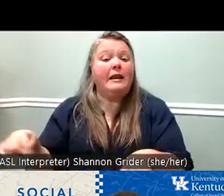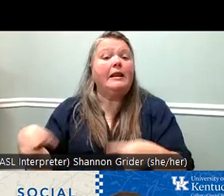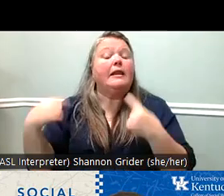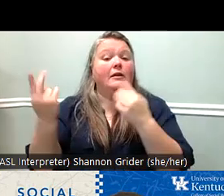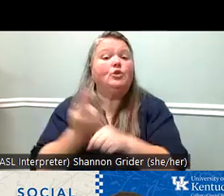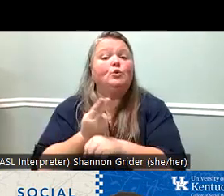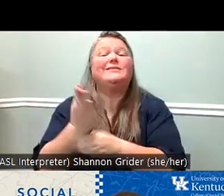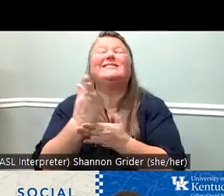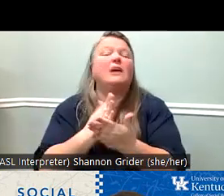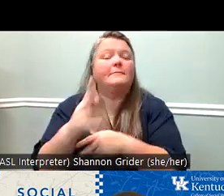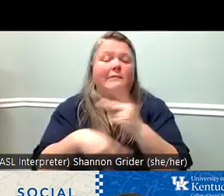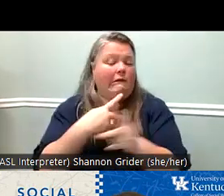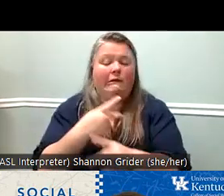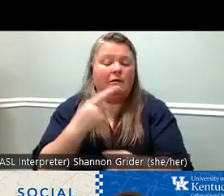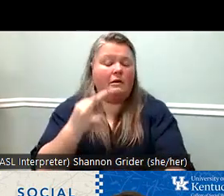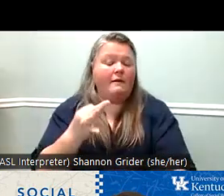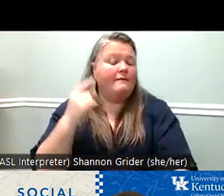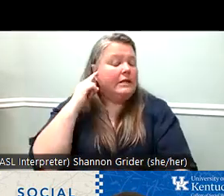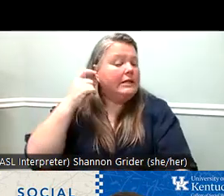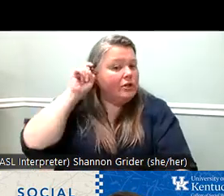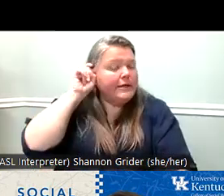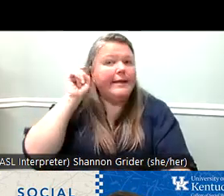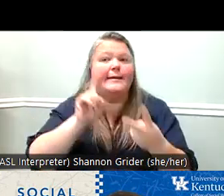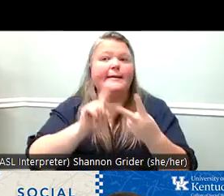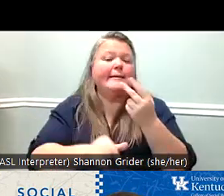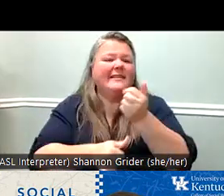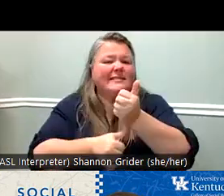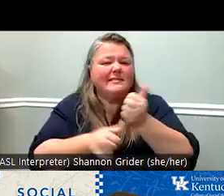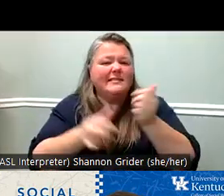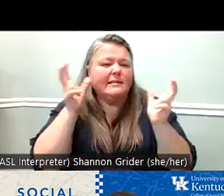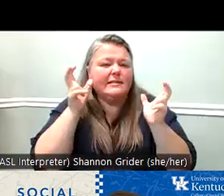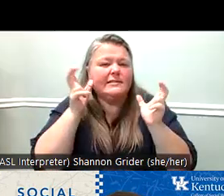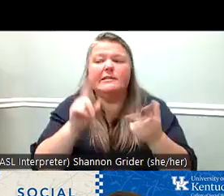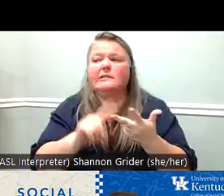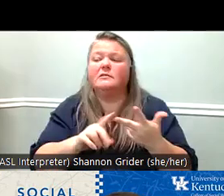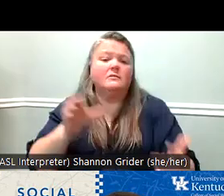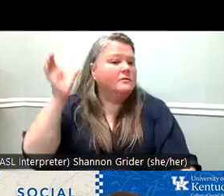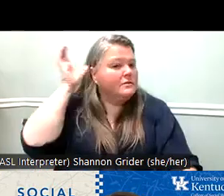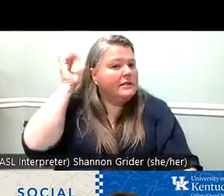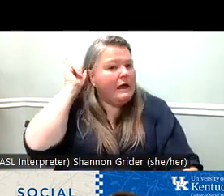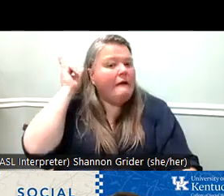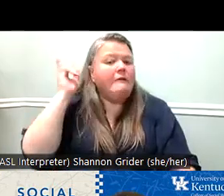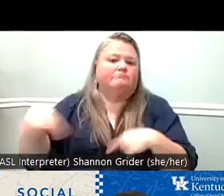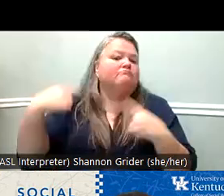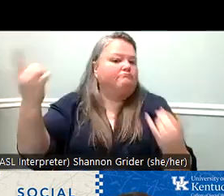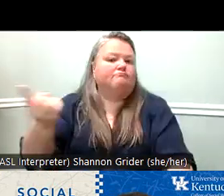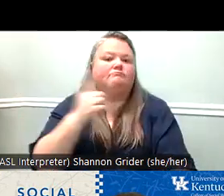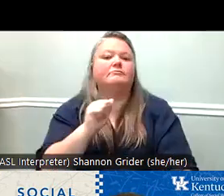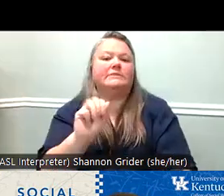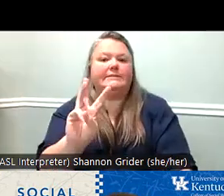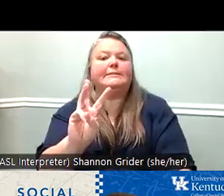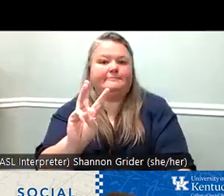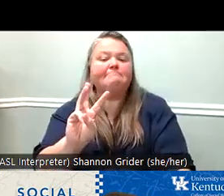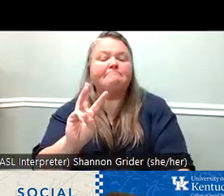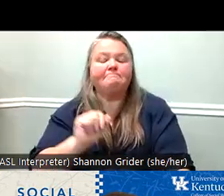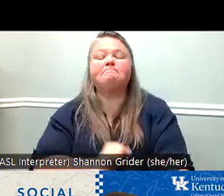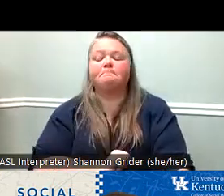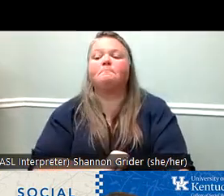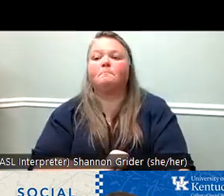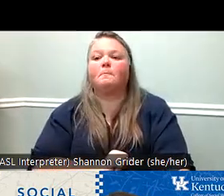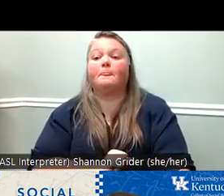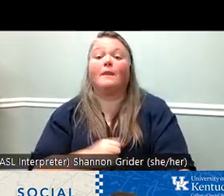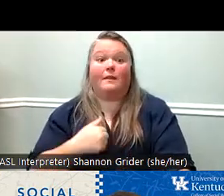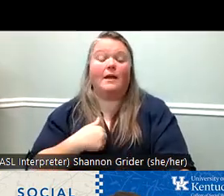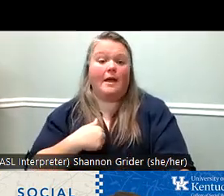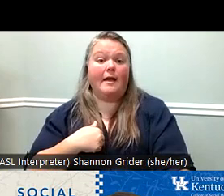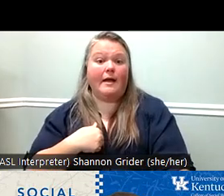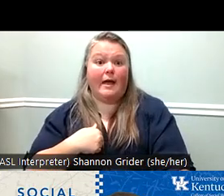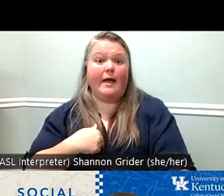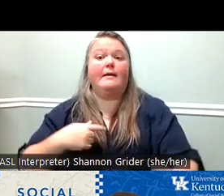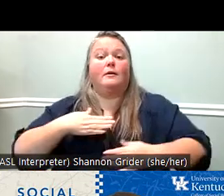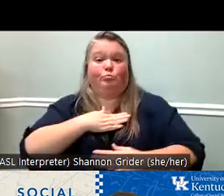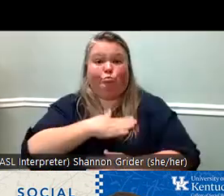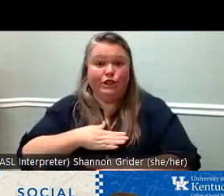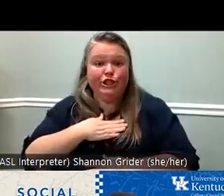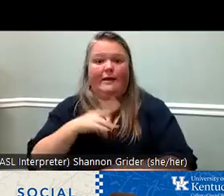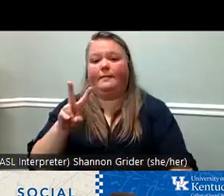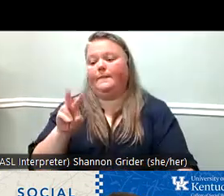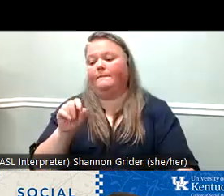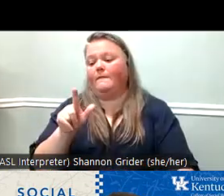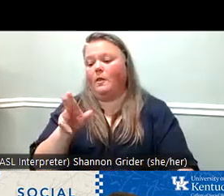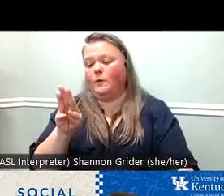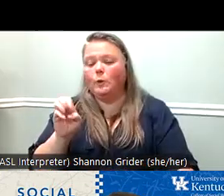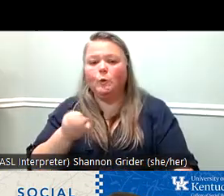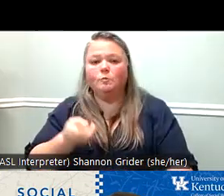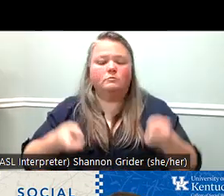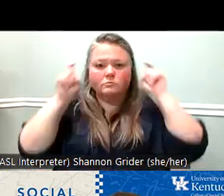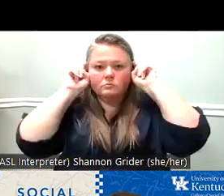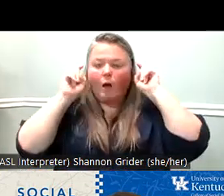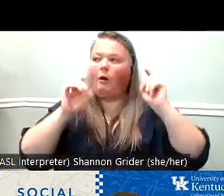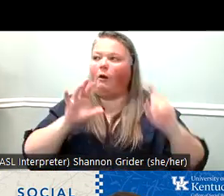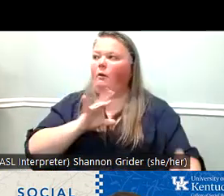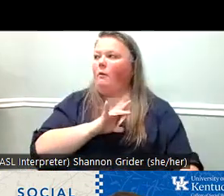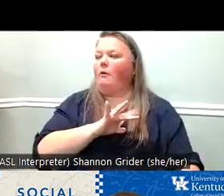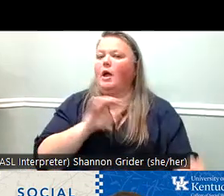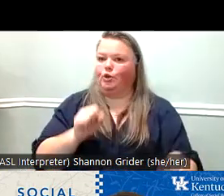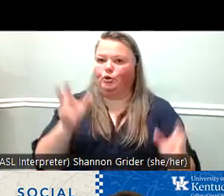THAT I DIDN'T CARE ANYMORE WHAT OTHER PEOPLE THOUGHT AND WAS CURIOUS ABOUT WHAT THOSE HEARING AIDS WOULD DO, SO I OPENED UP THAT DRAWER AND I PUT THEM ON, AND I HAVE